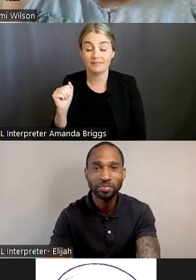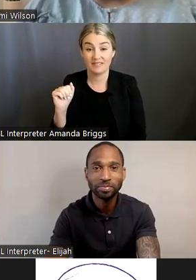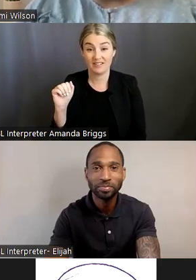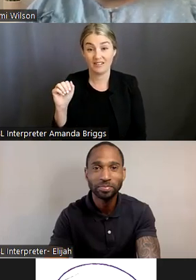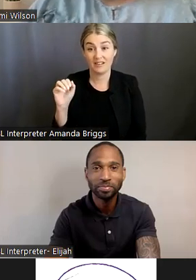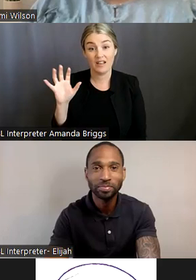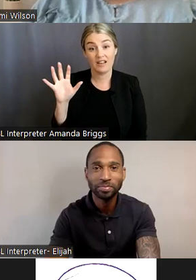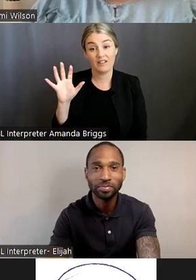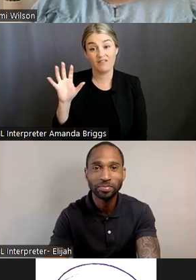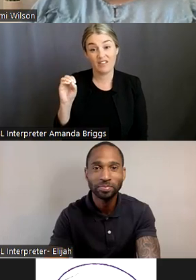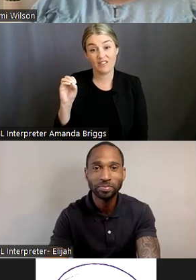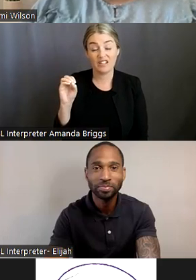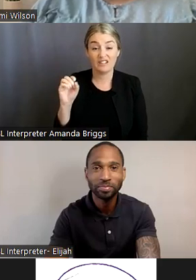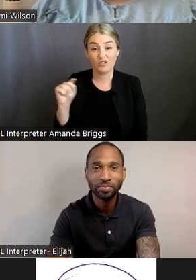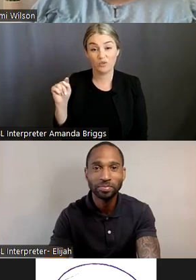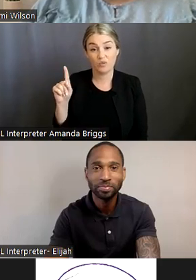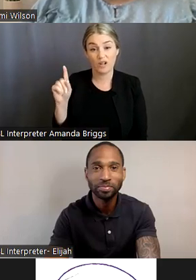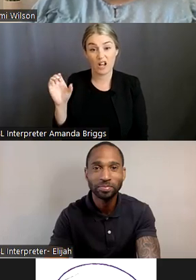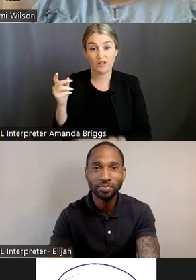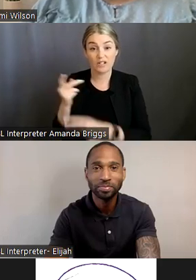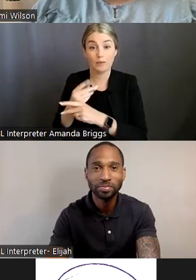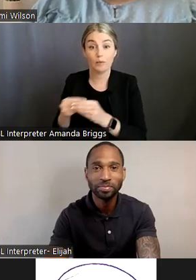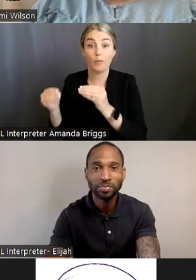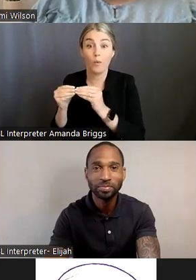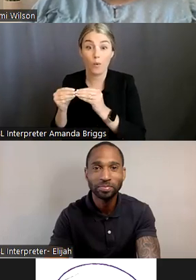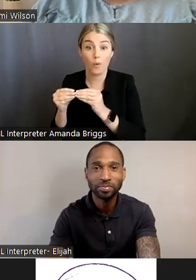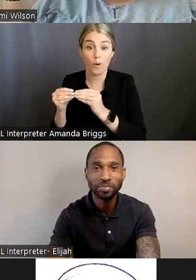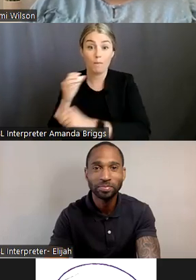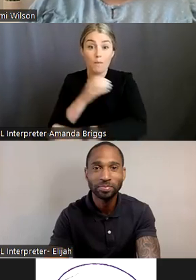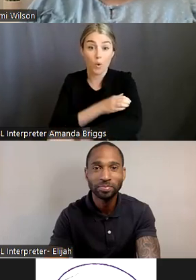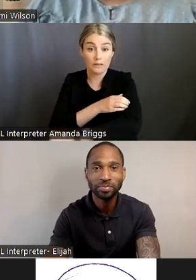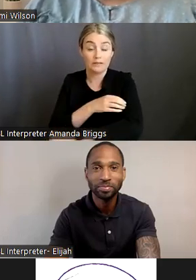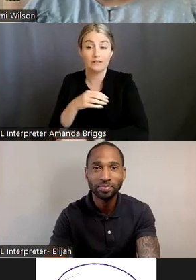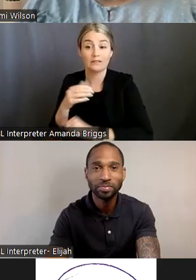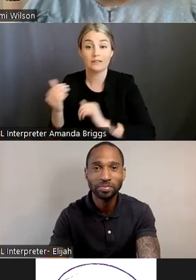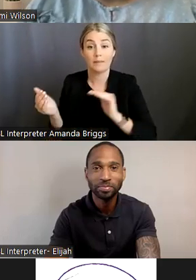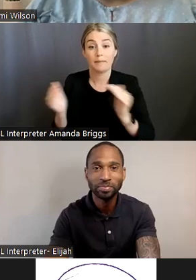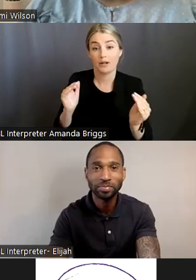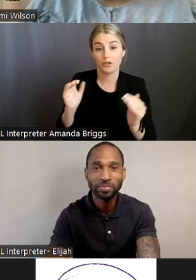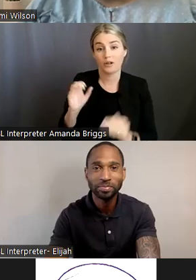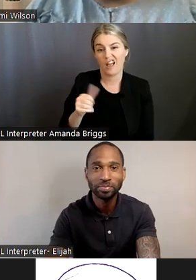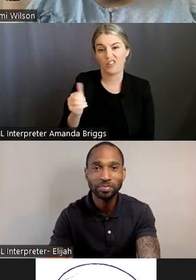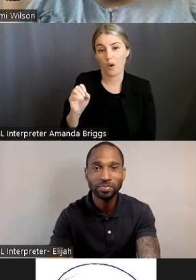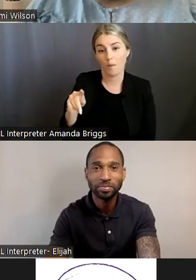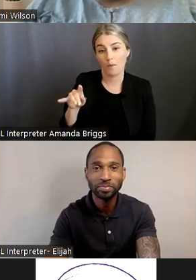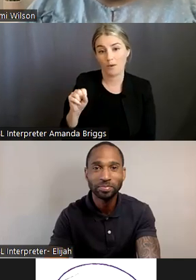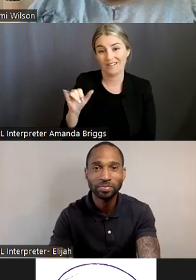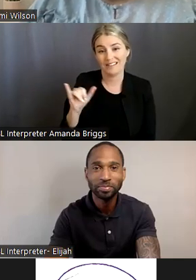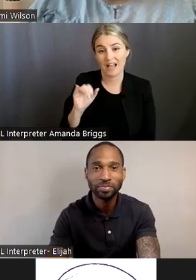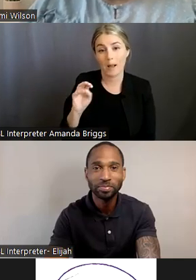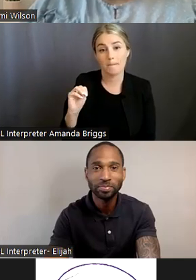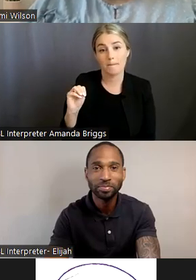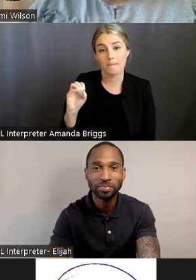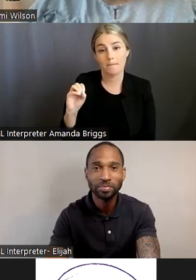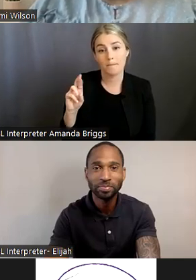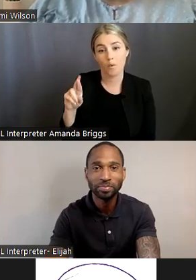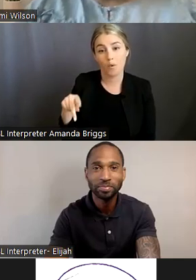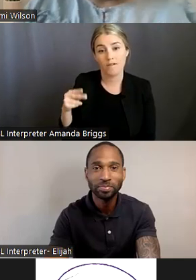potent than other opioids, opiates, like morphine. It can be